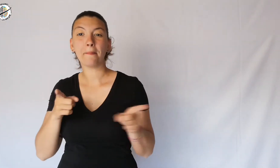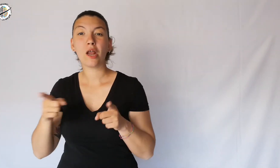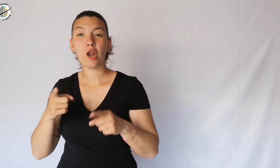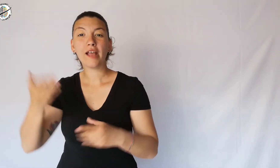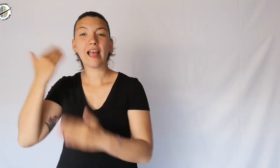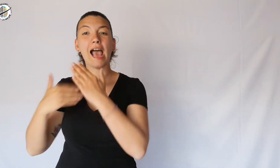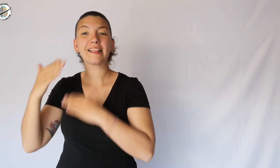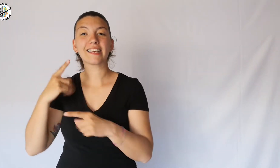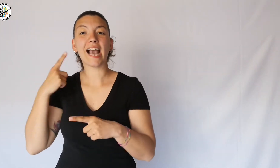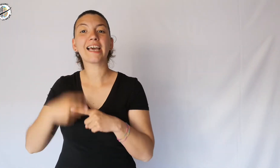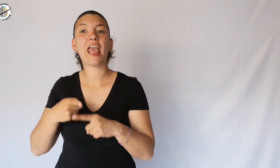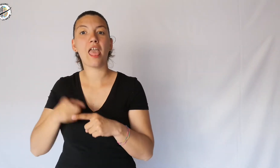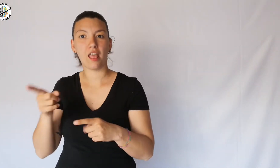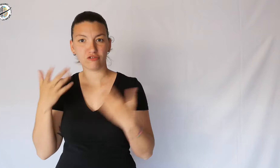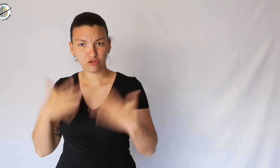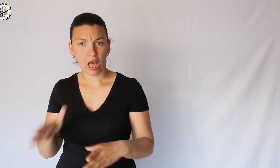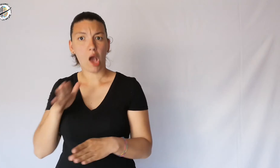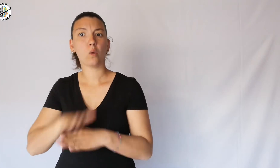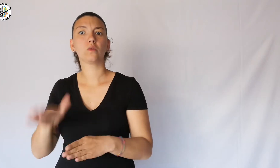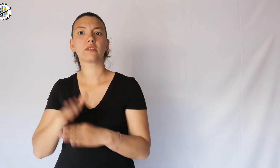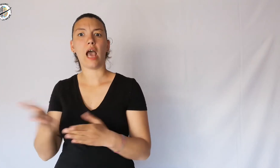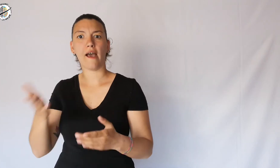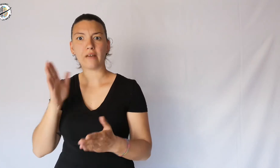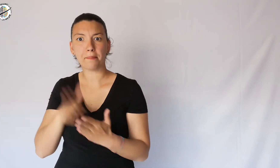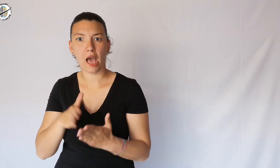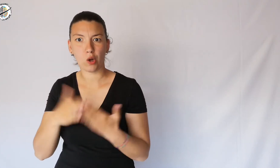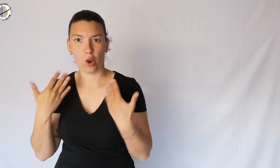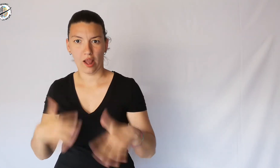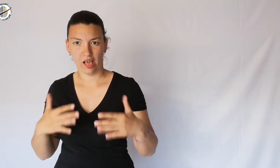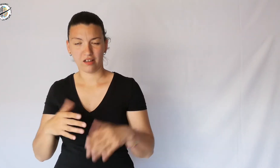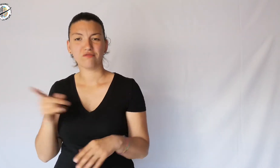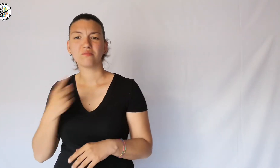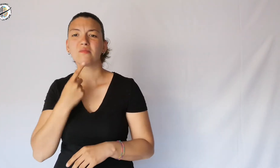In the period of ancient Greece there were already swear words